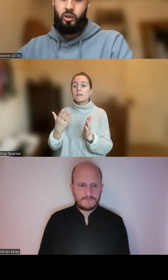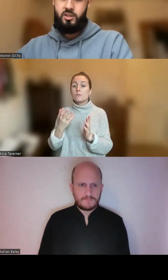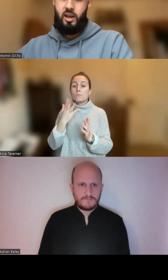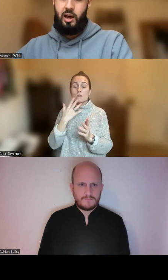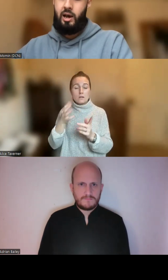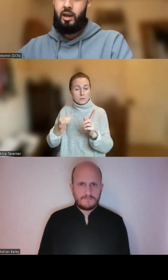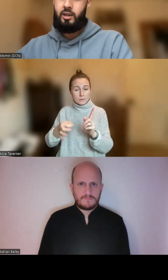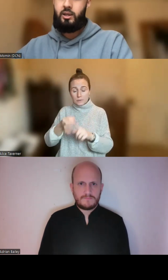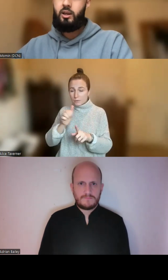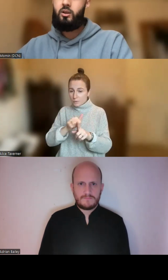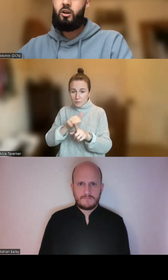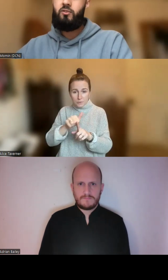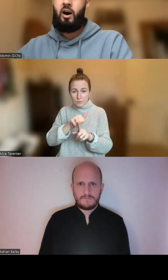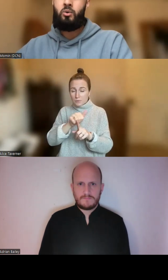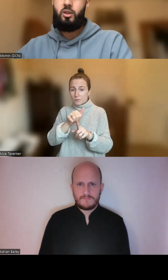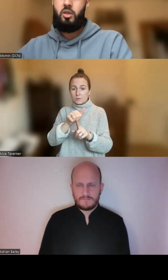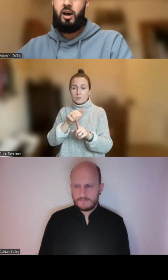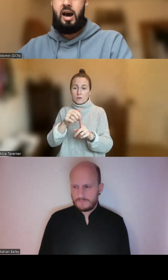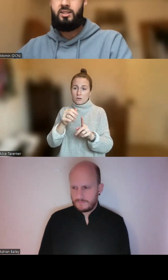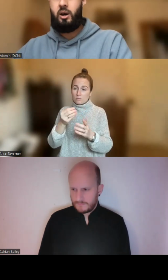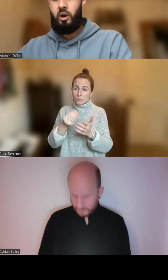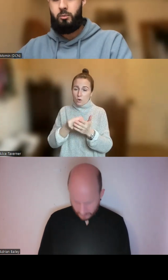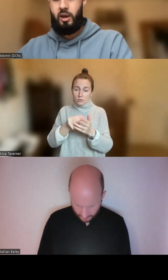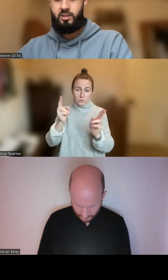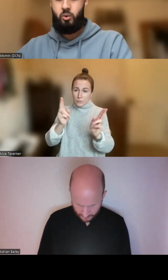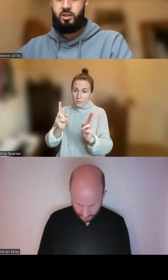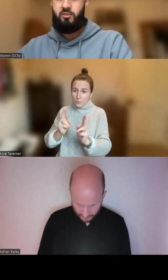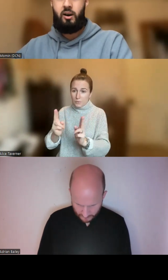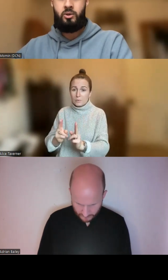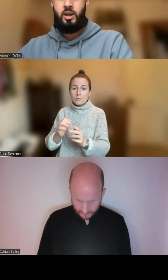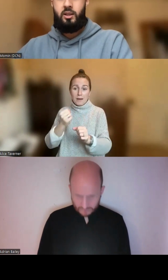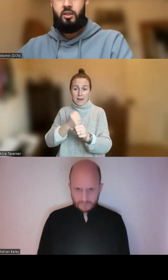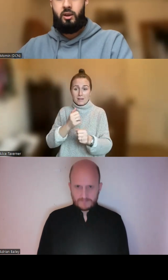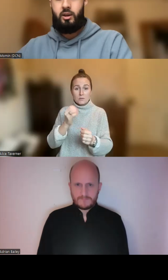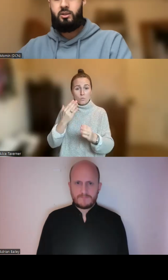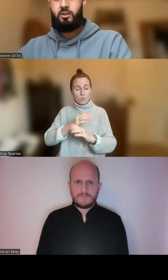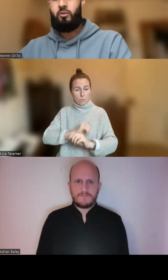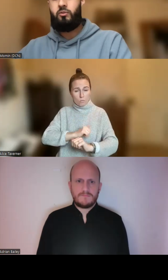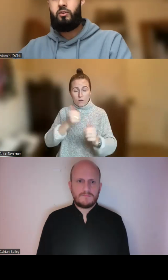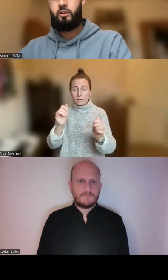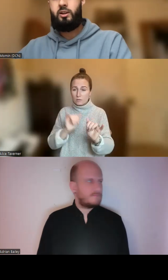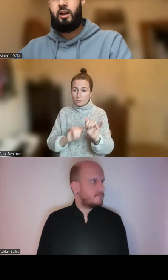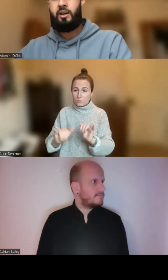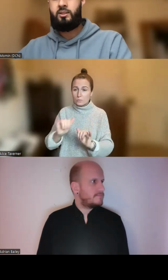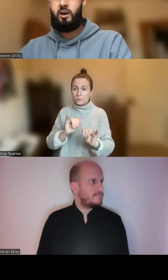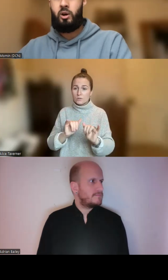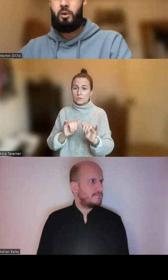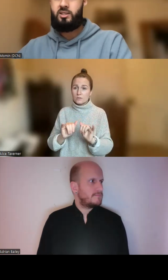once I found the ads that work best, once I found the lines that work best